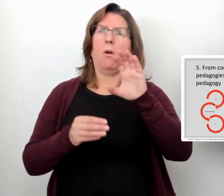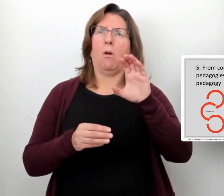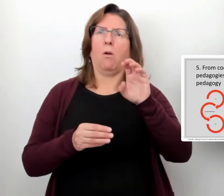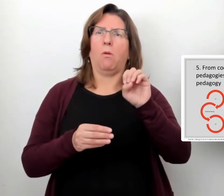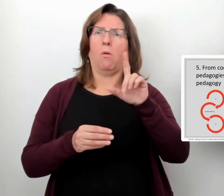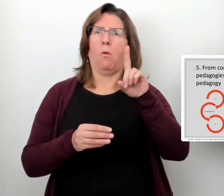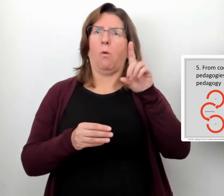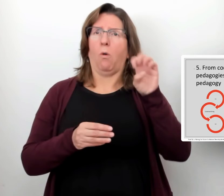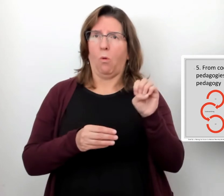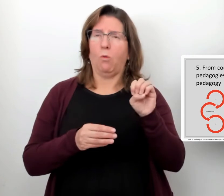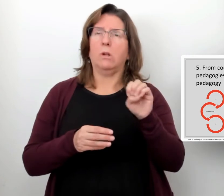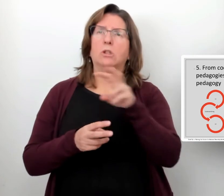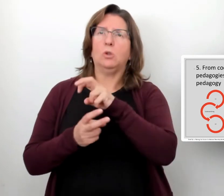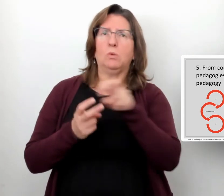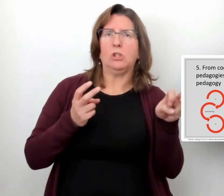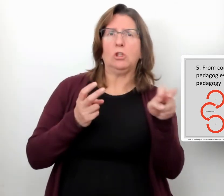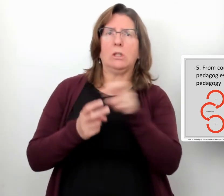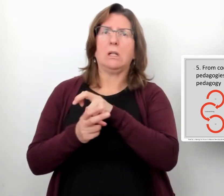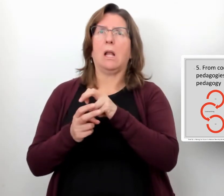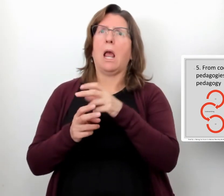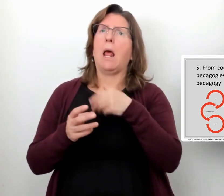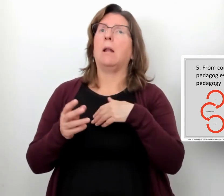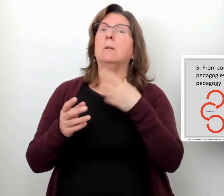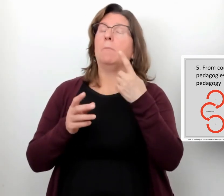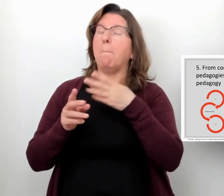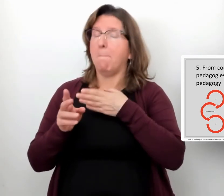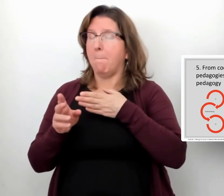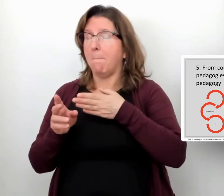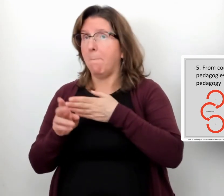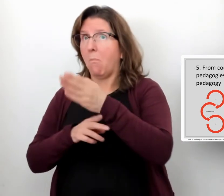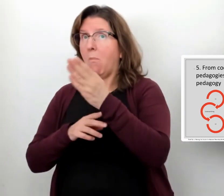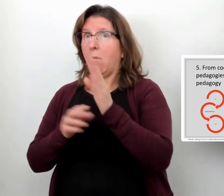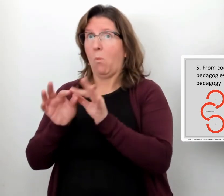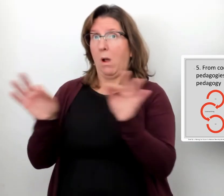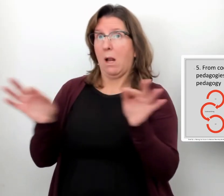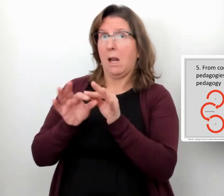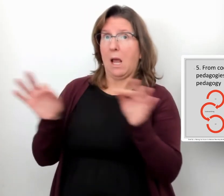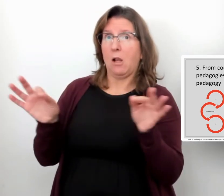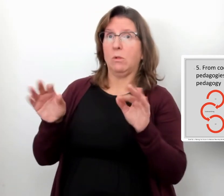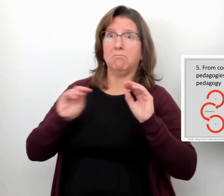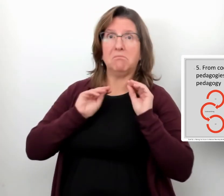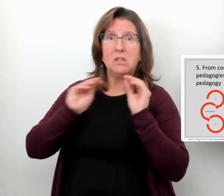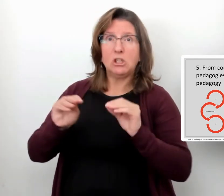Garcia defined 'code switching' and 'monolingual pedagogies'